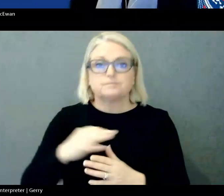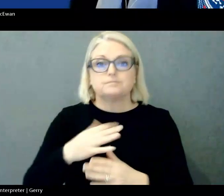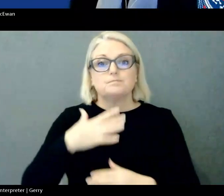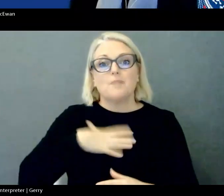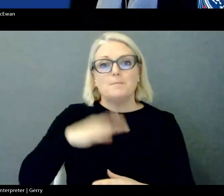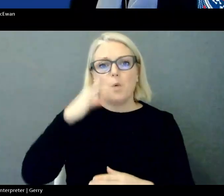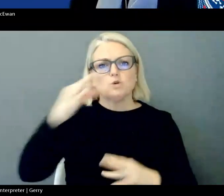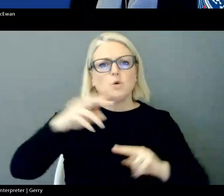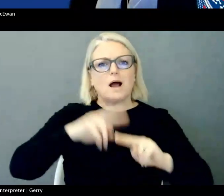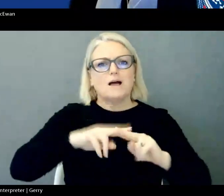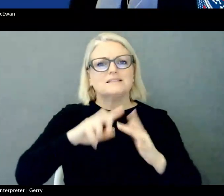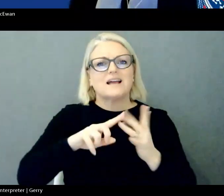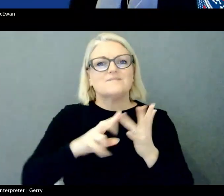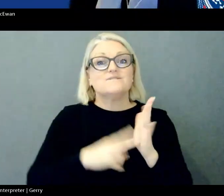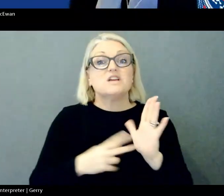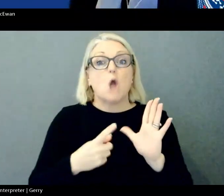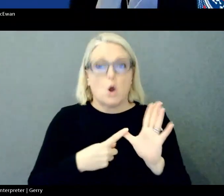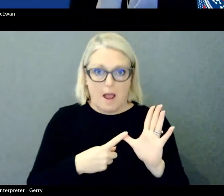so reflecting on the research presented